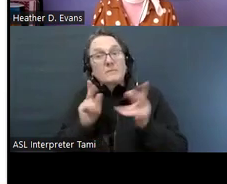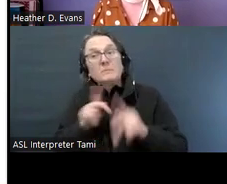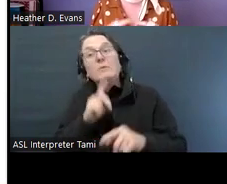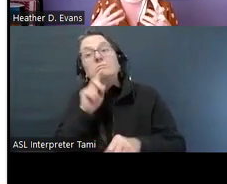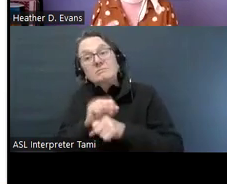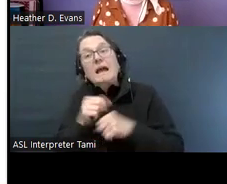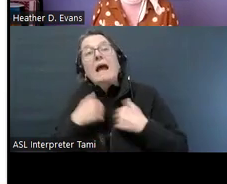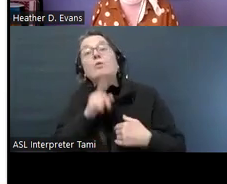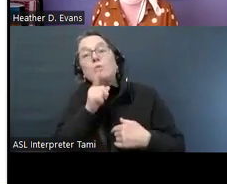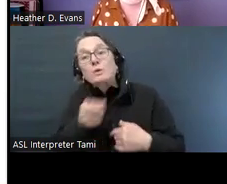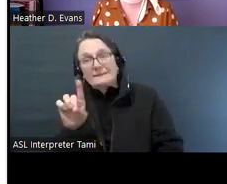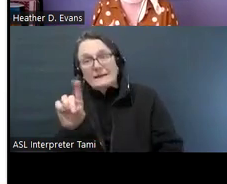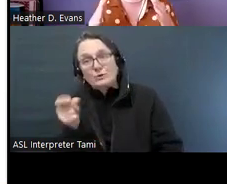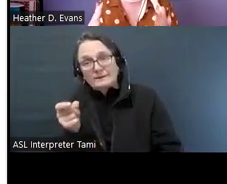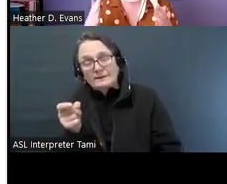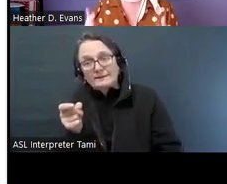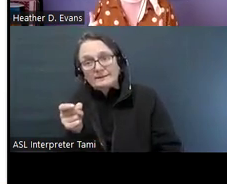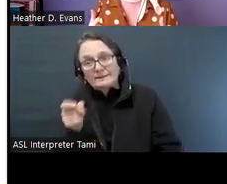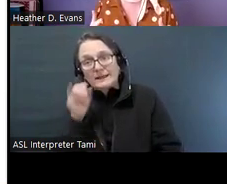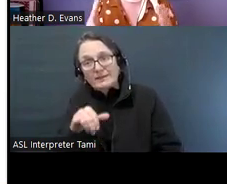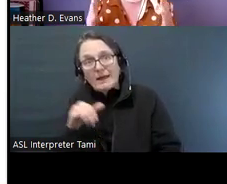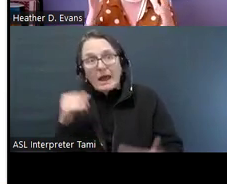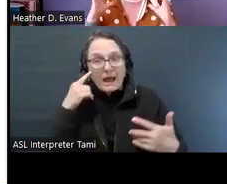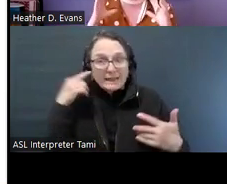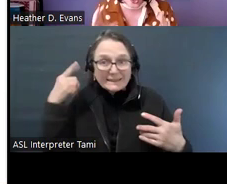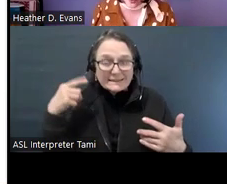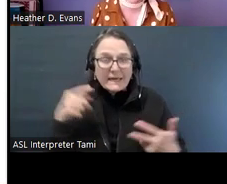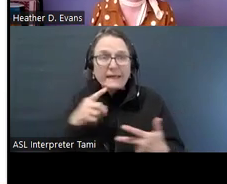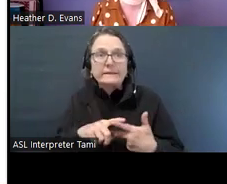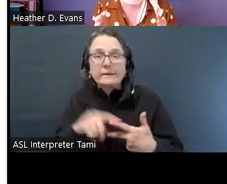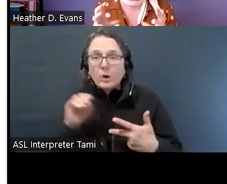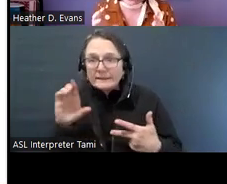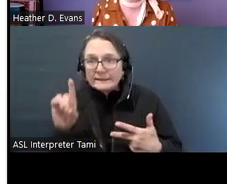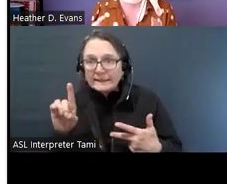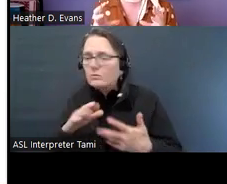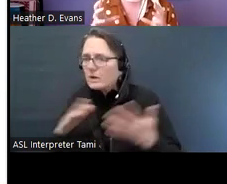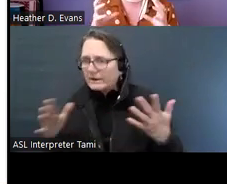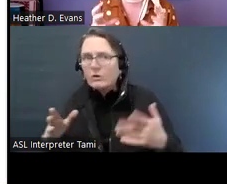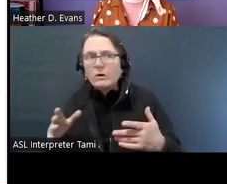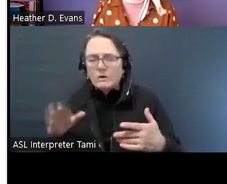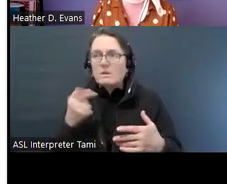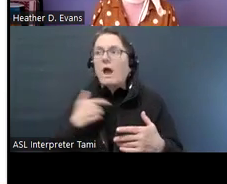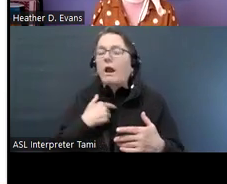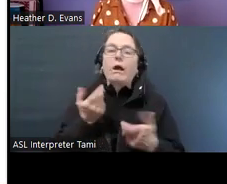And probably most importantly, always focus on using descriptive neutral language